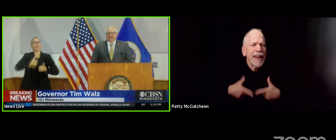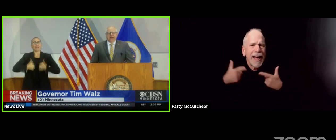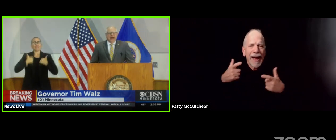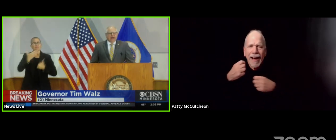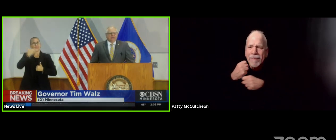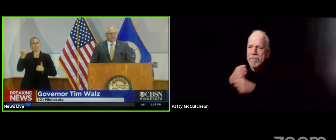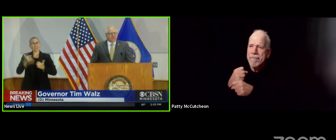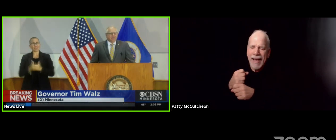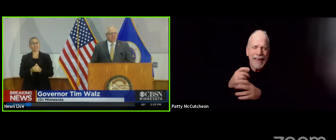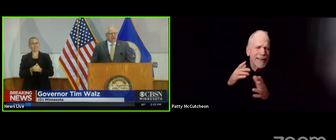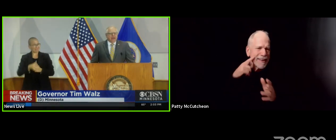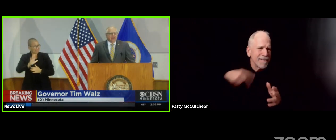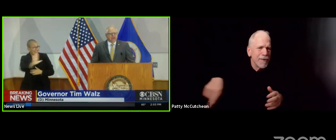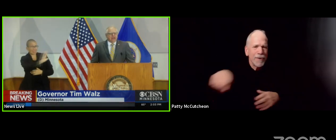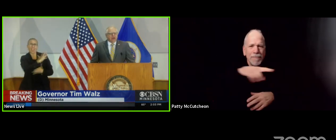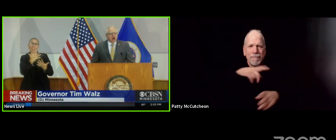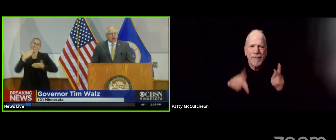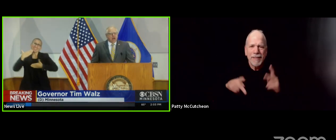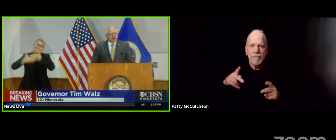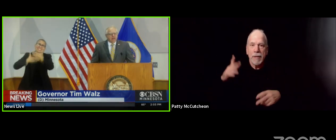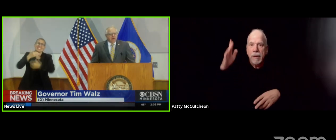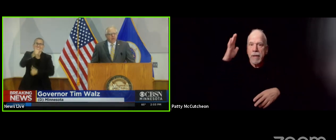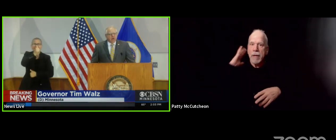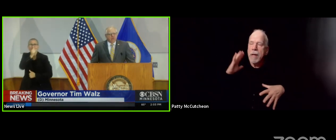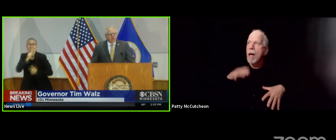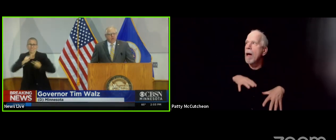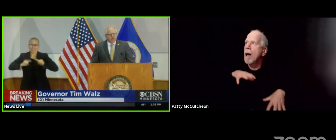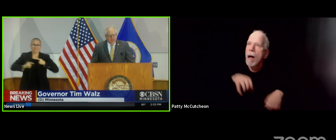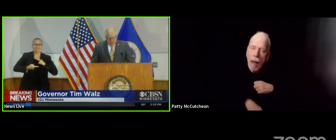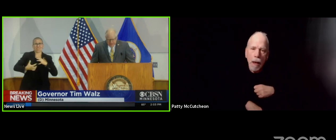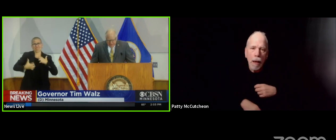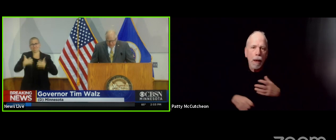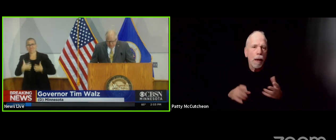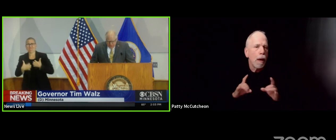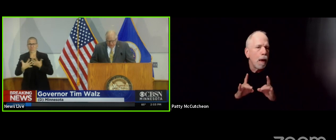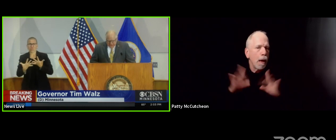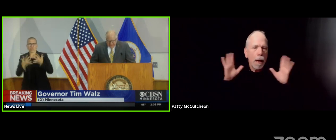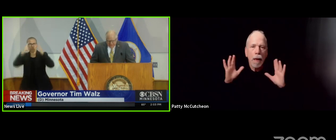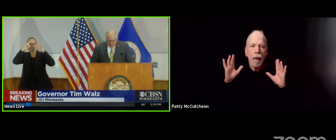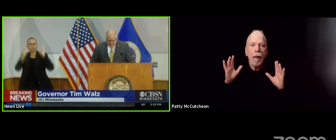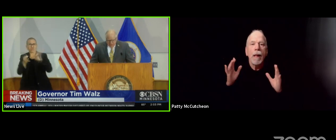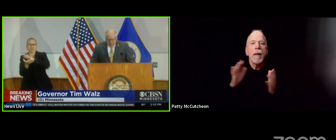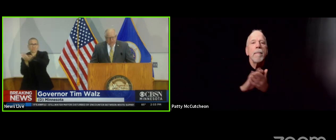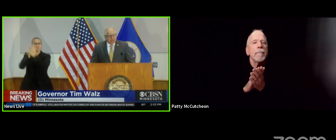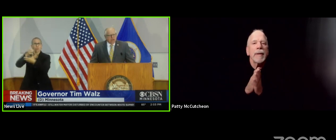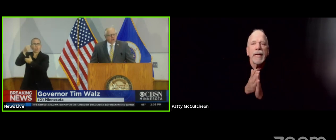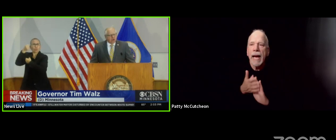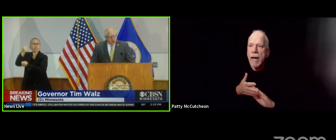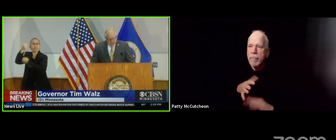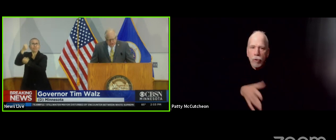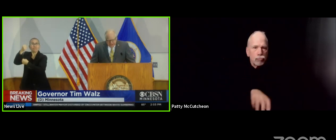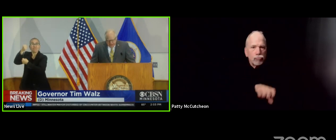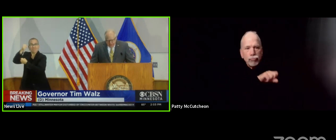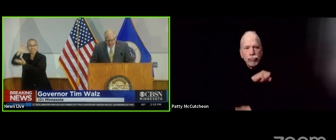INTO ACTIVISM AND NOW TODAY LAW THAT WILL GO FORWARD TO HELP OTHERS. WE'RE HERE TODAY TO LAUNCH AND CELEBRATE THE